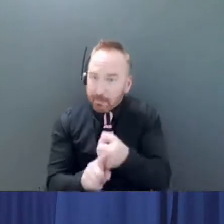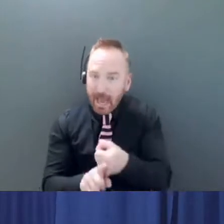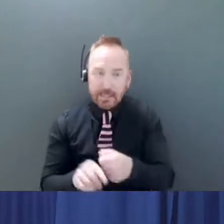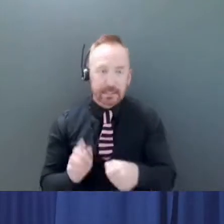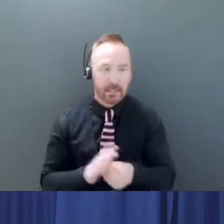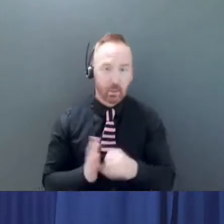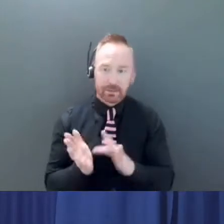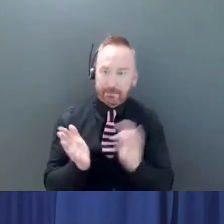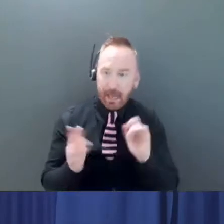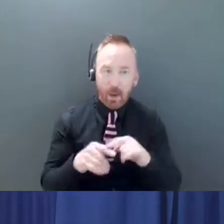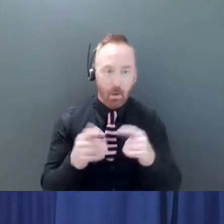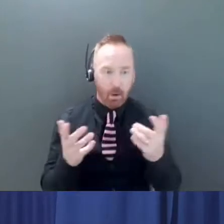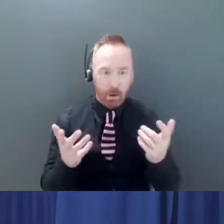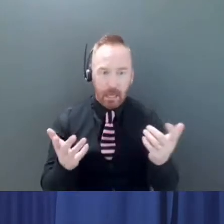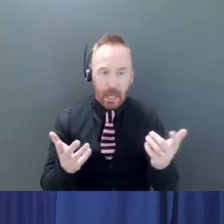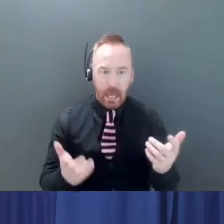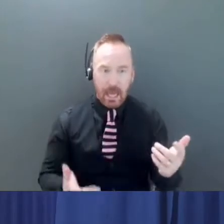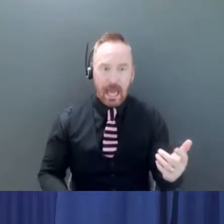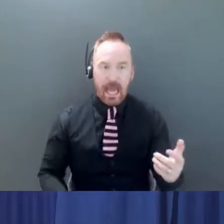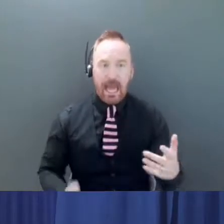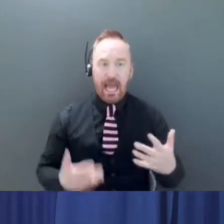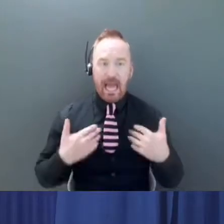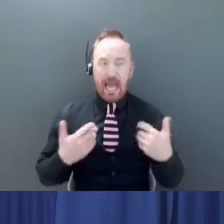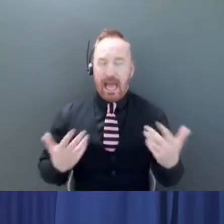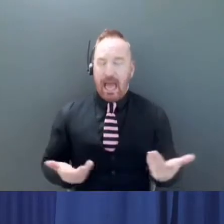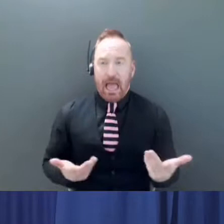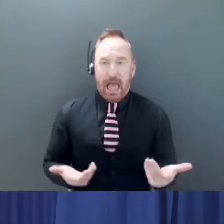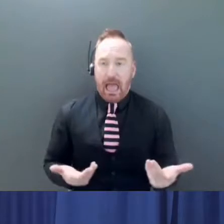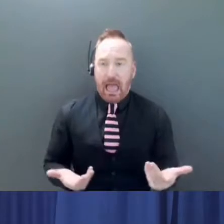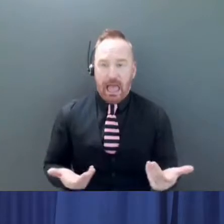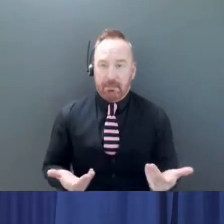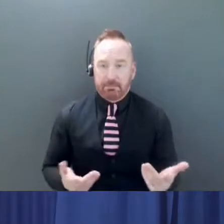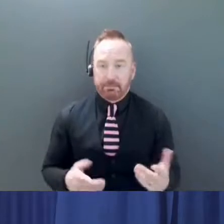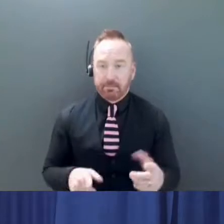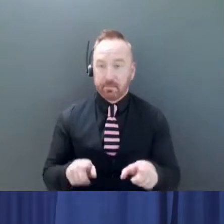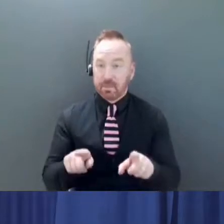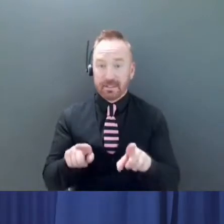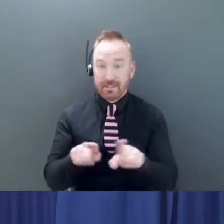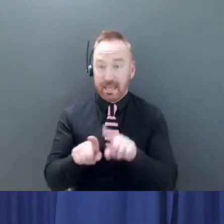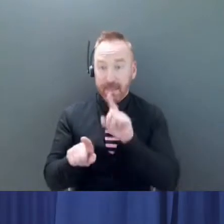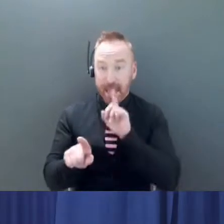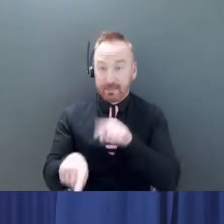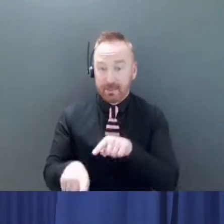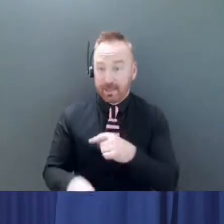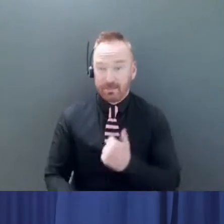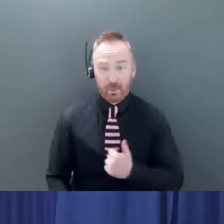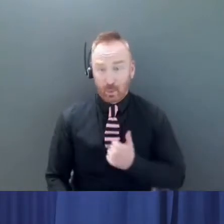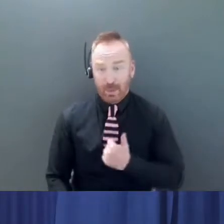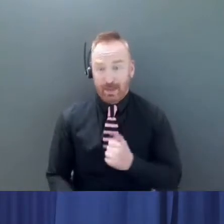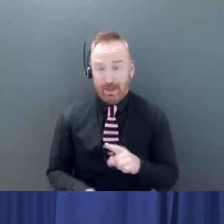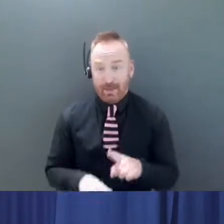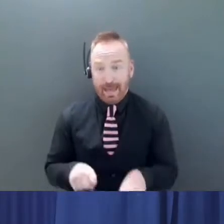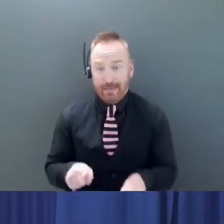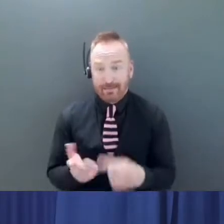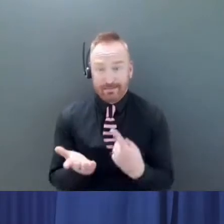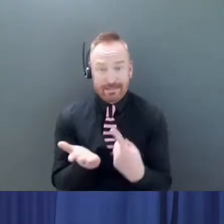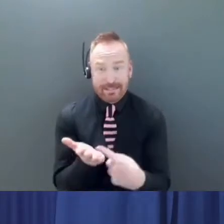Same answer as previous, Hailey. Sorry I'm not able to discuss this in a public forum at this point. Thank you.